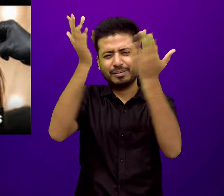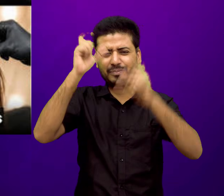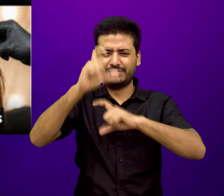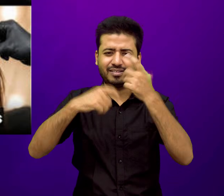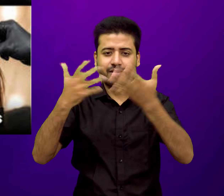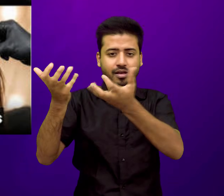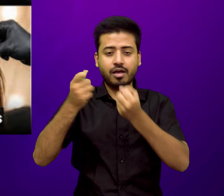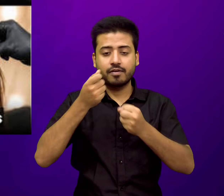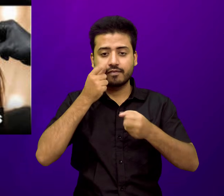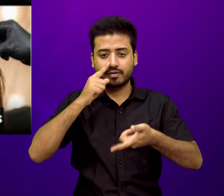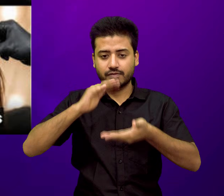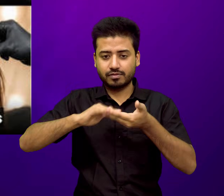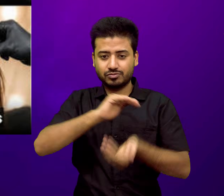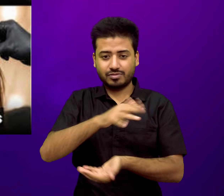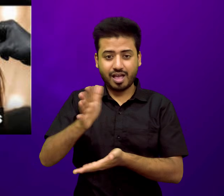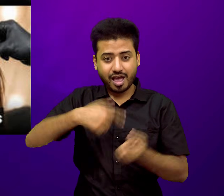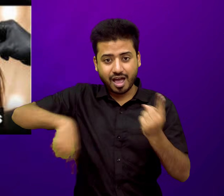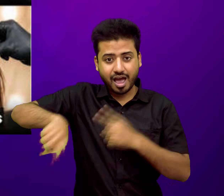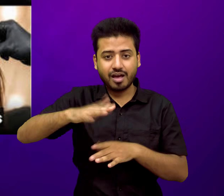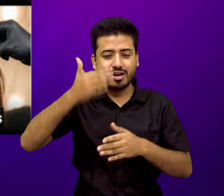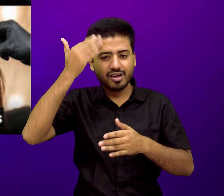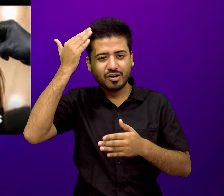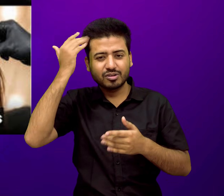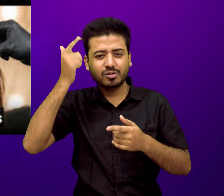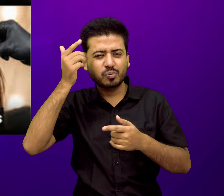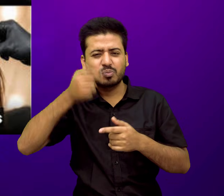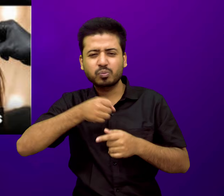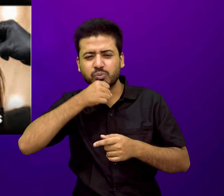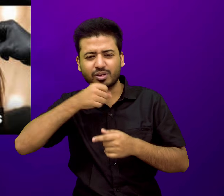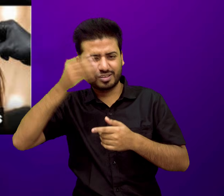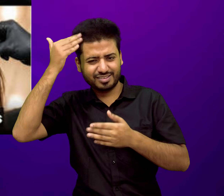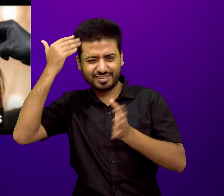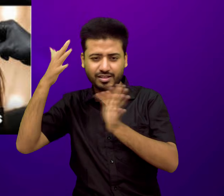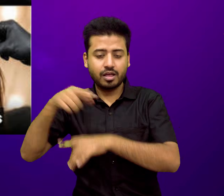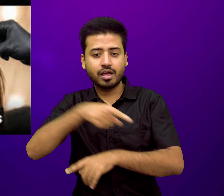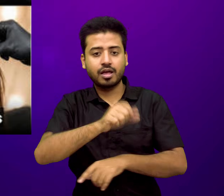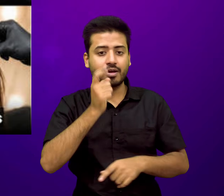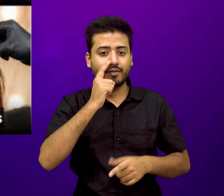the color of your hair, a dye must first break through the hair shaft's protective cuticle,